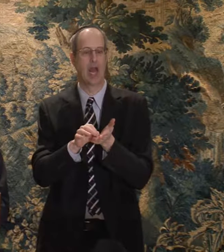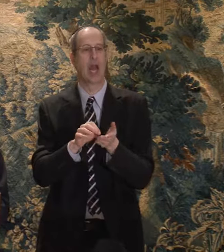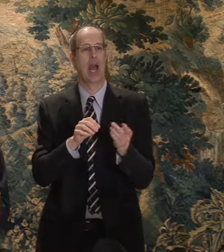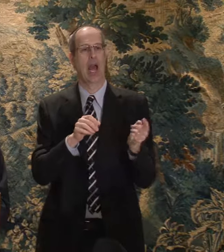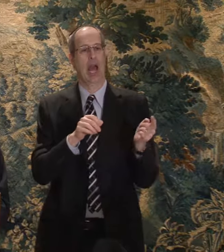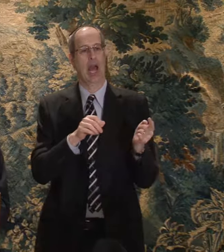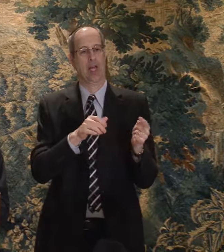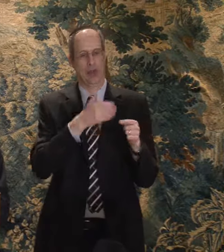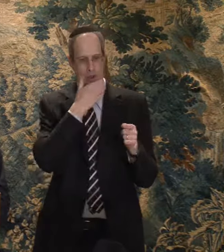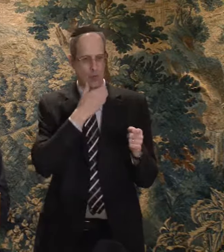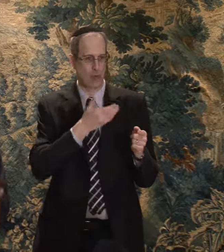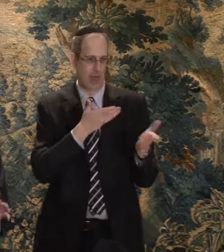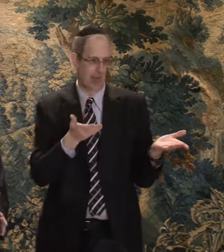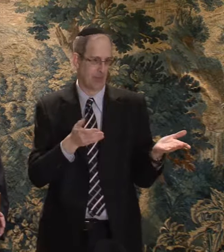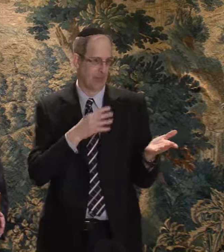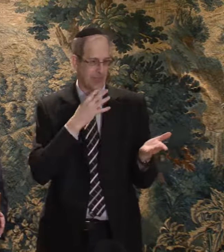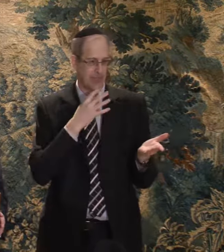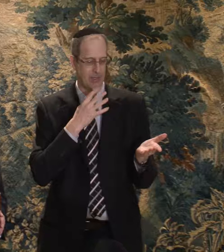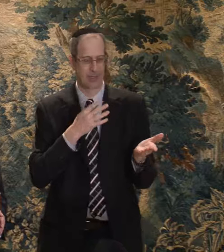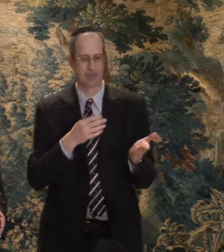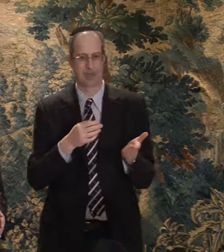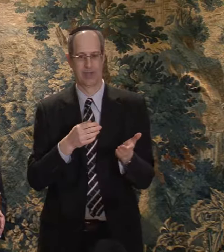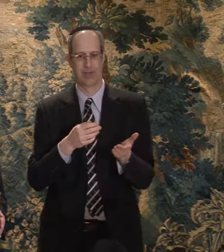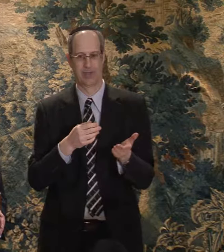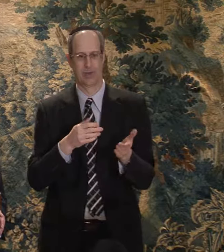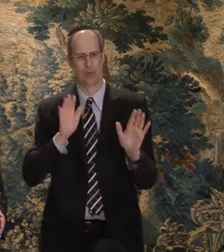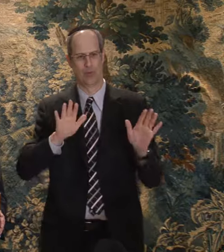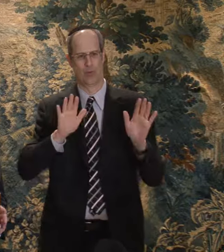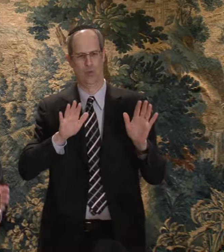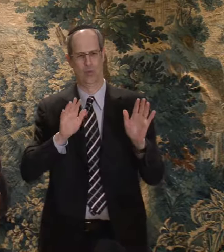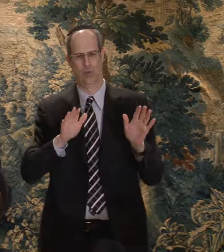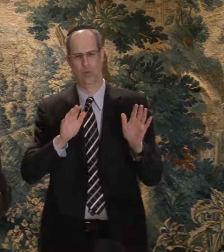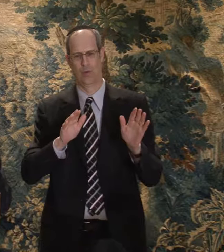Sholem says something absolutely incredible and he says that how does the